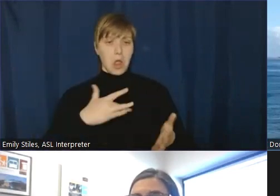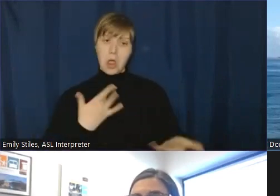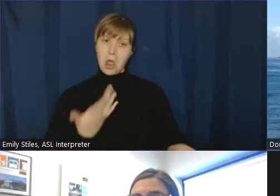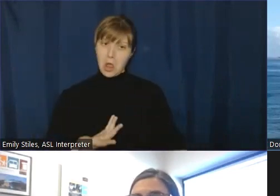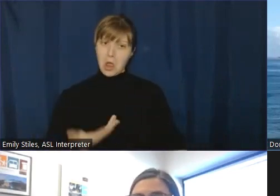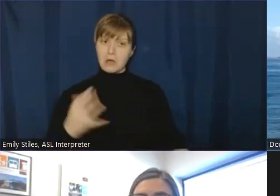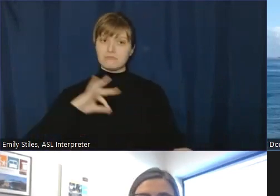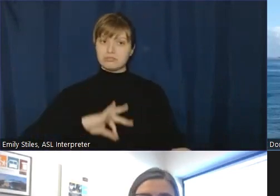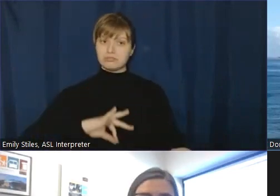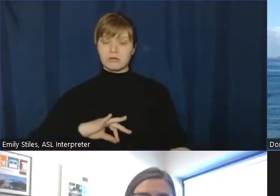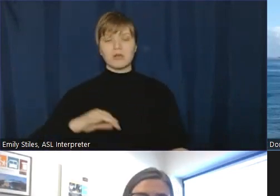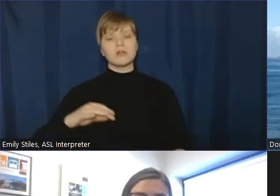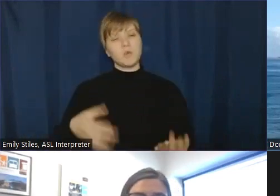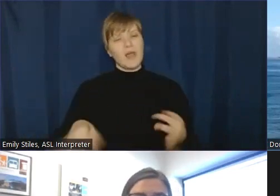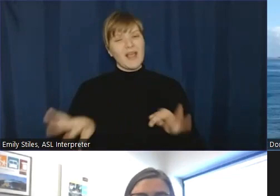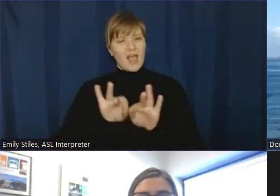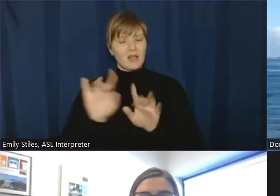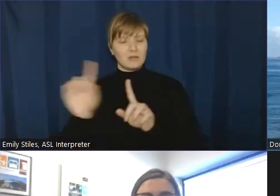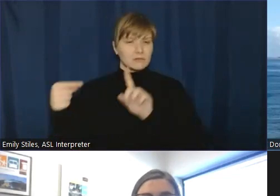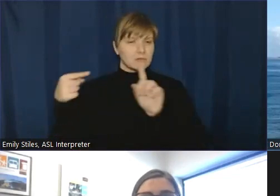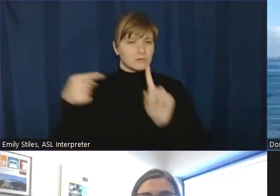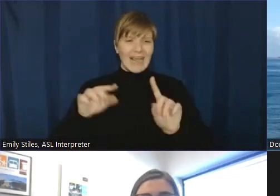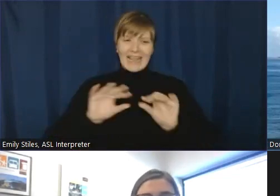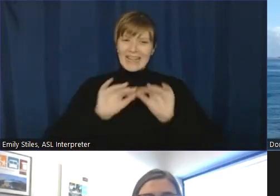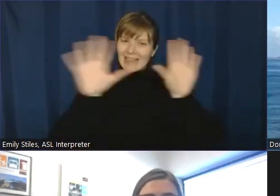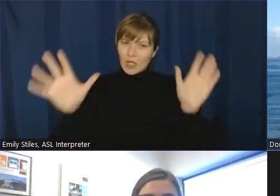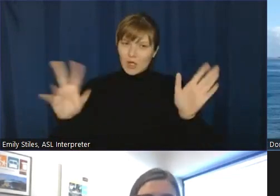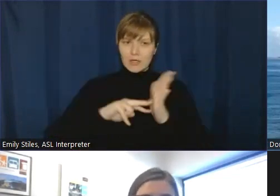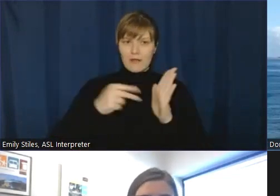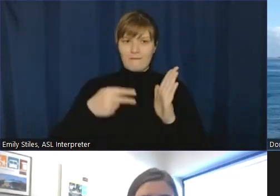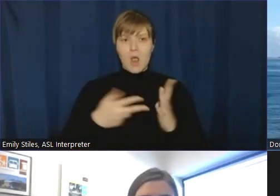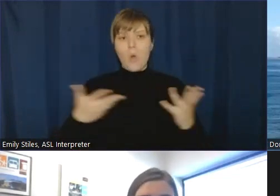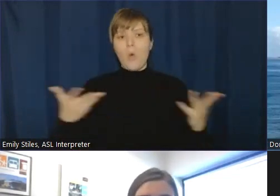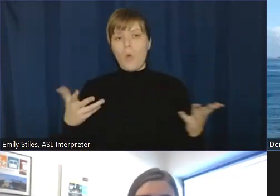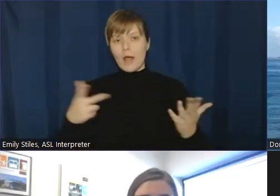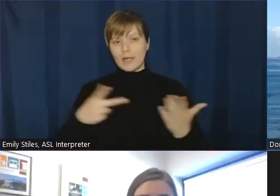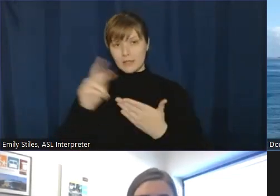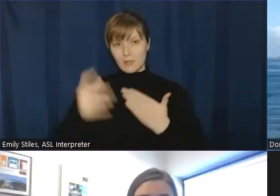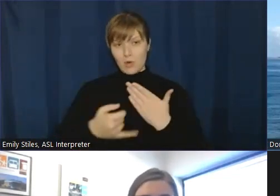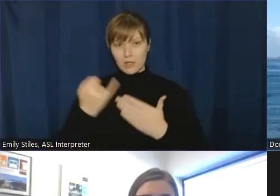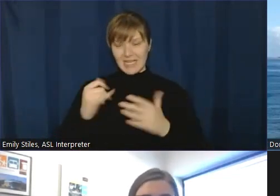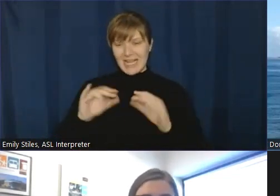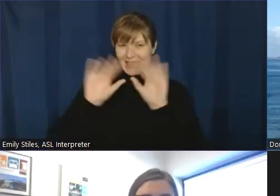looking for common goals with other stakeholders, and then showing how the project provides value.